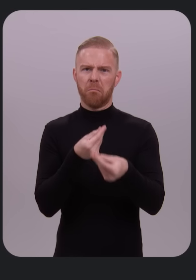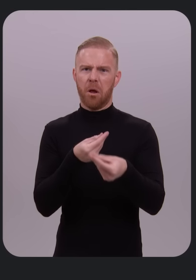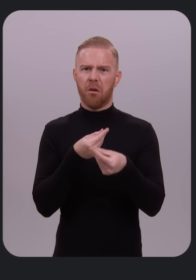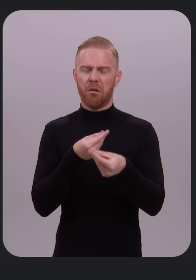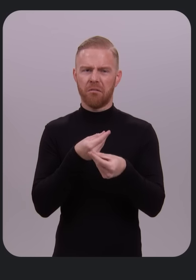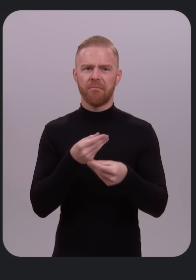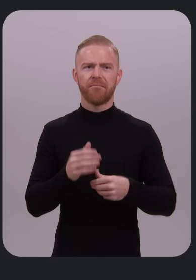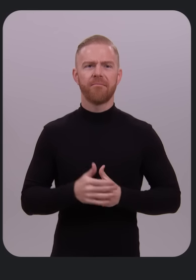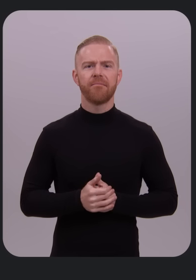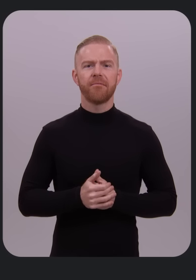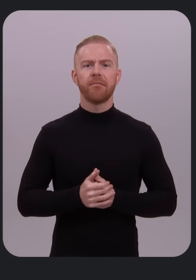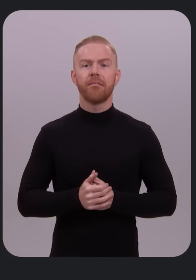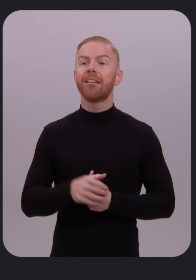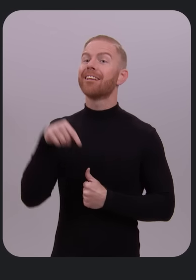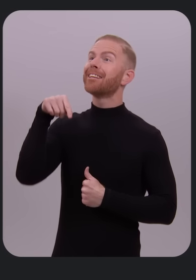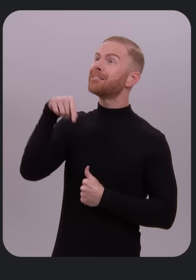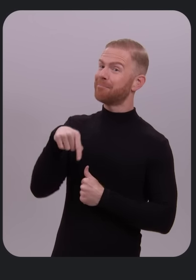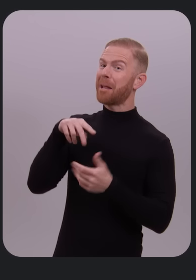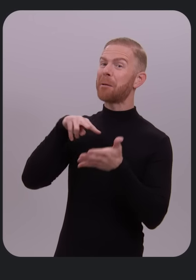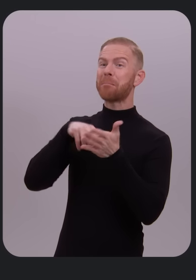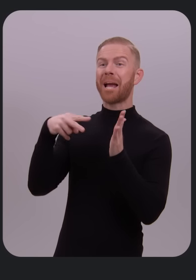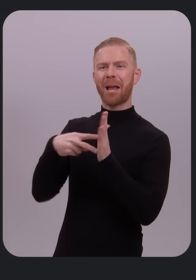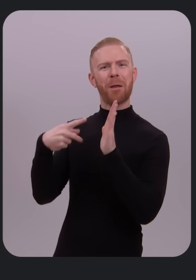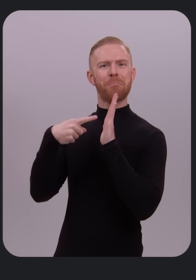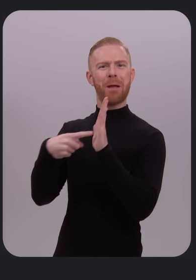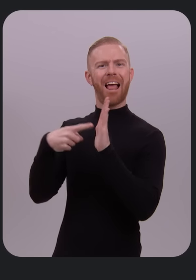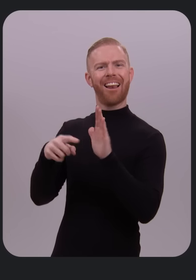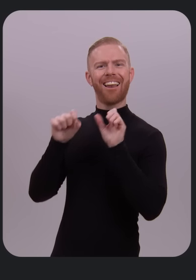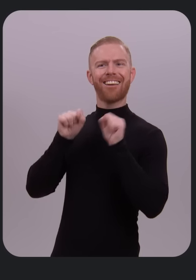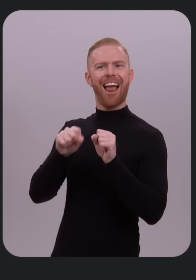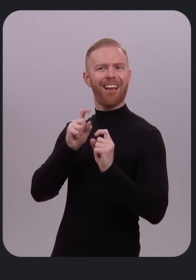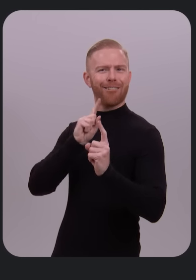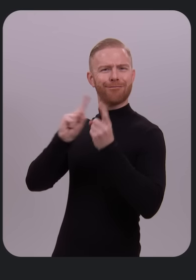This means the model can converse in more expressive ways.